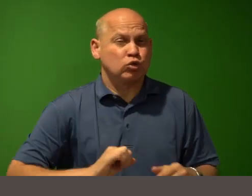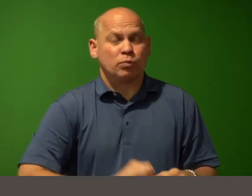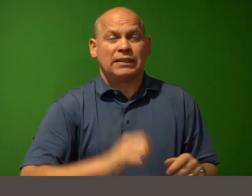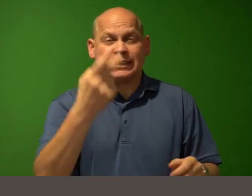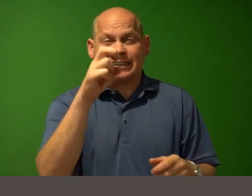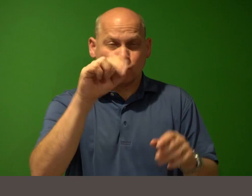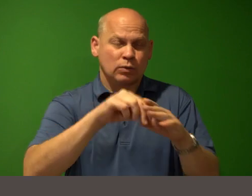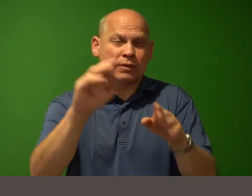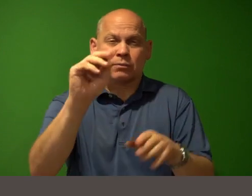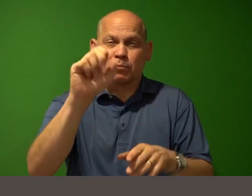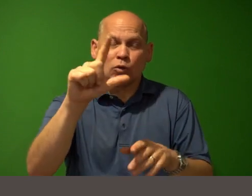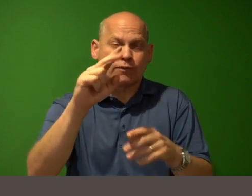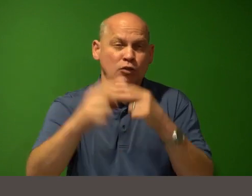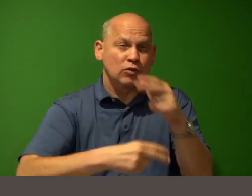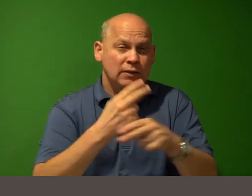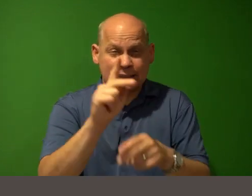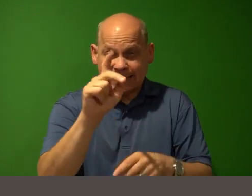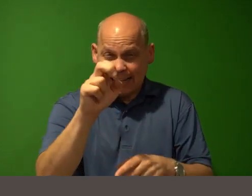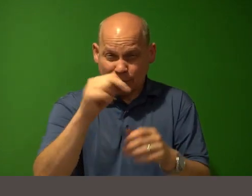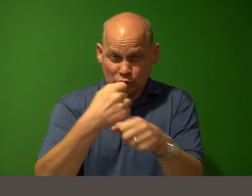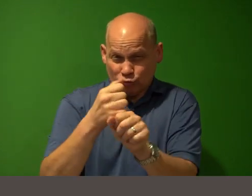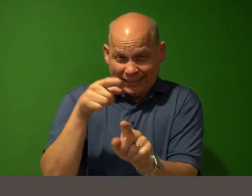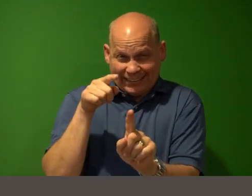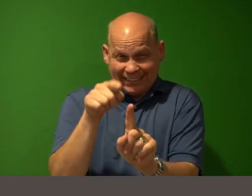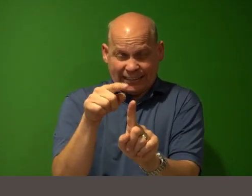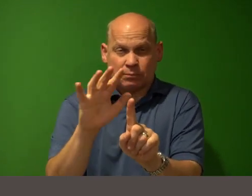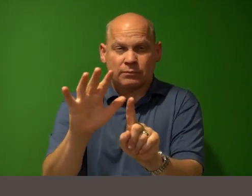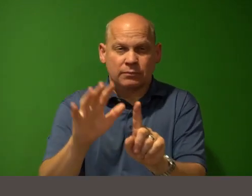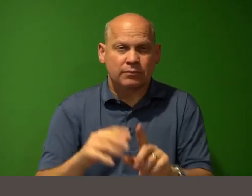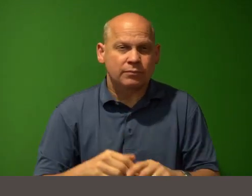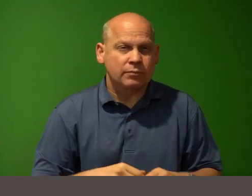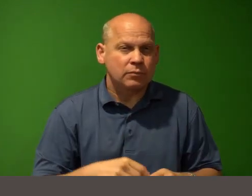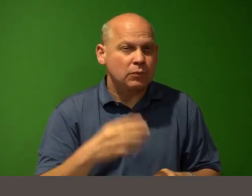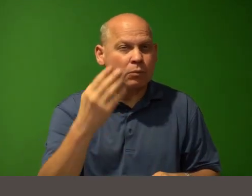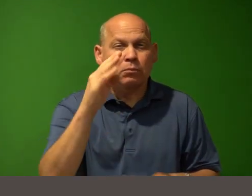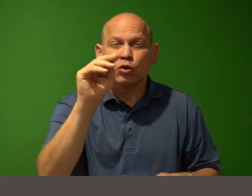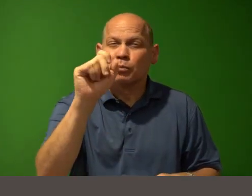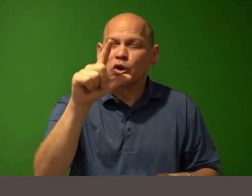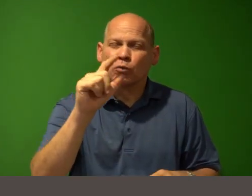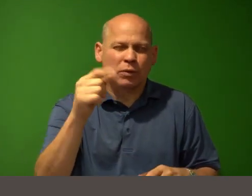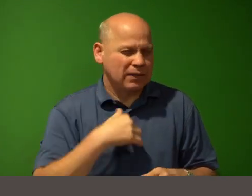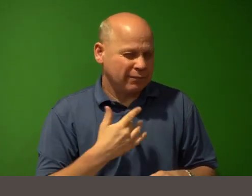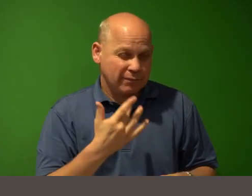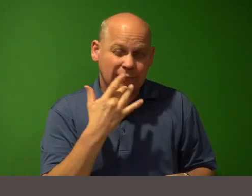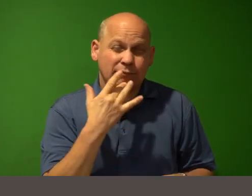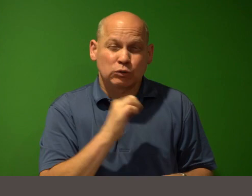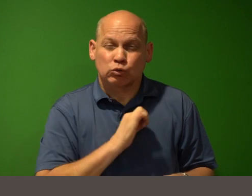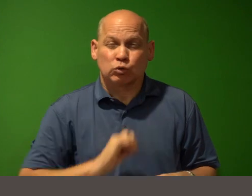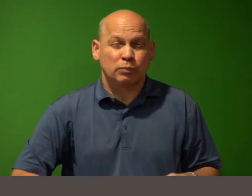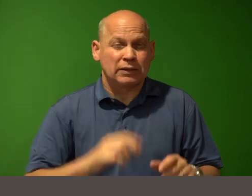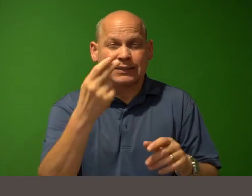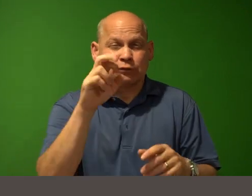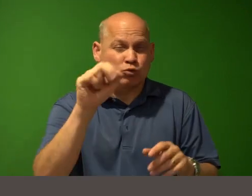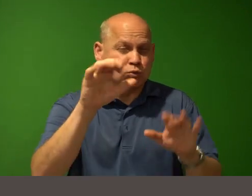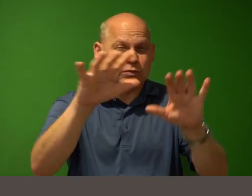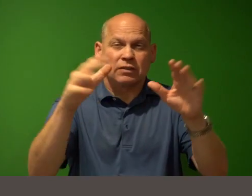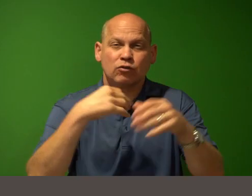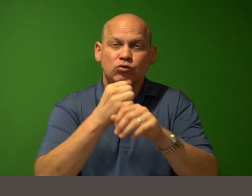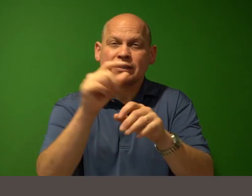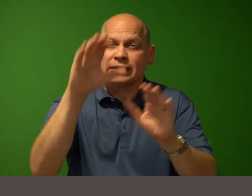Kevin Grievoux created him. Blue Marvel is one of my favorite superheroes. So, let's convert this picture of him into music.